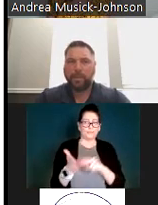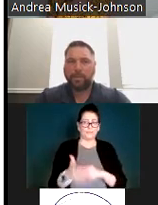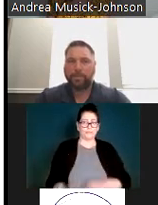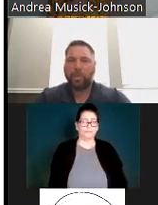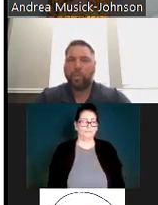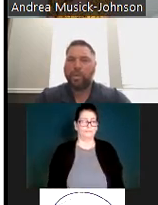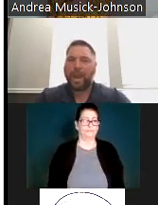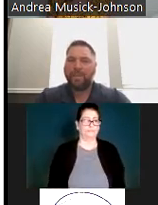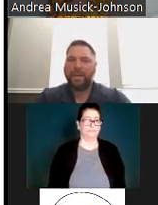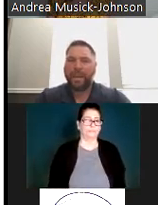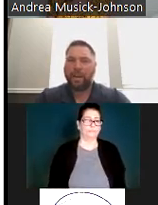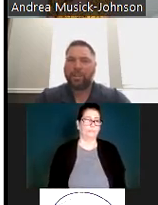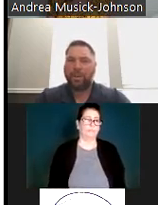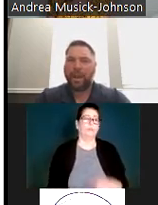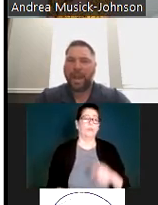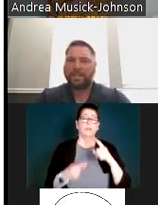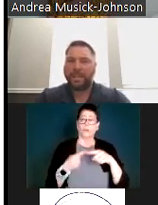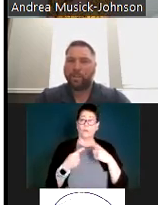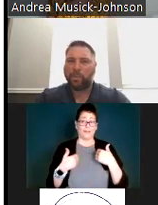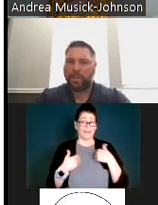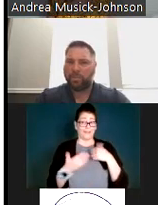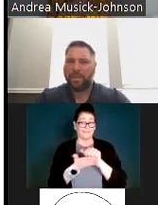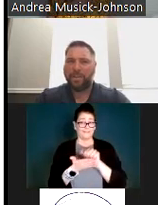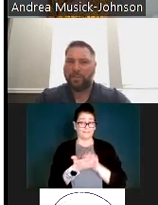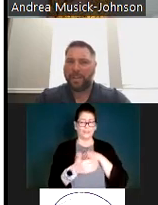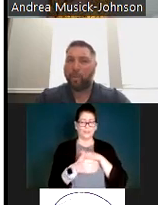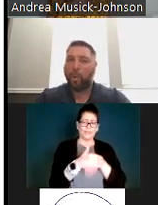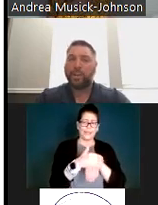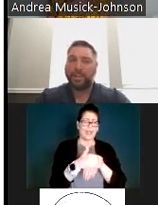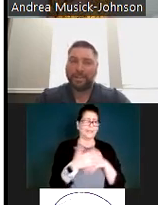When you have an account, you can access one of these great features, like the watch list.